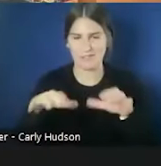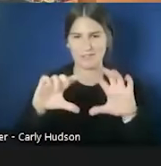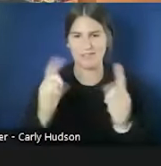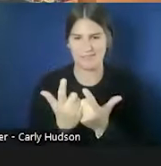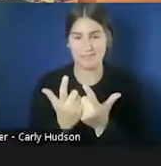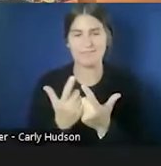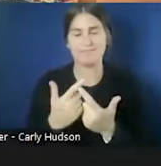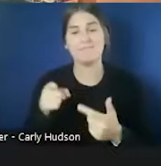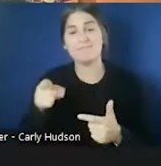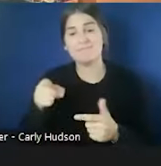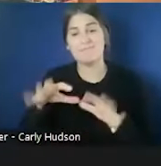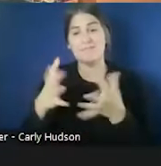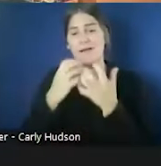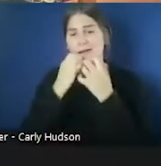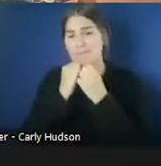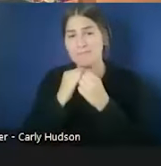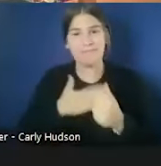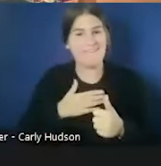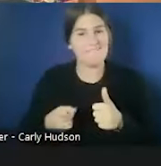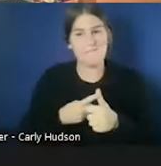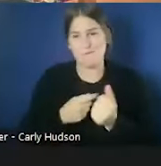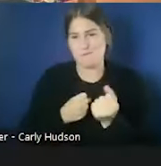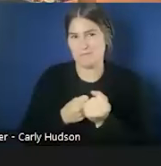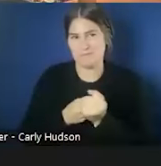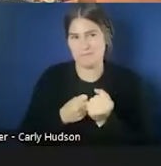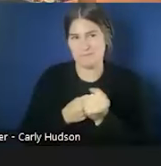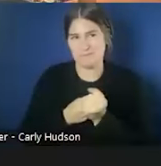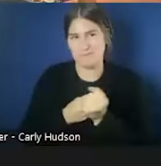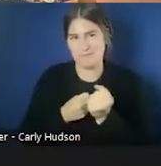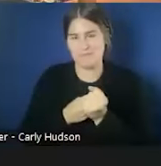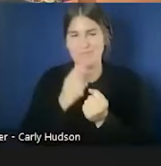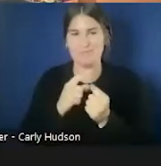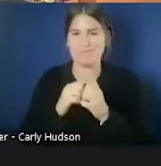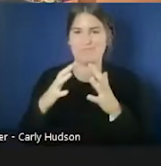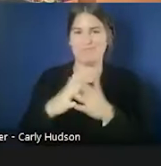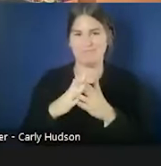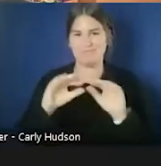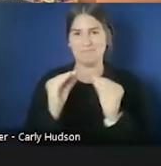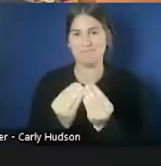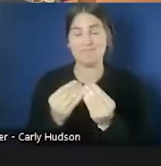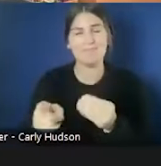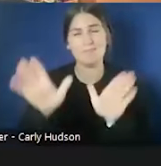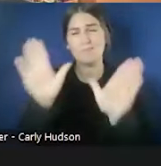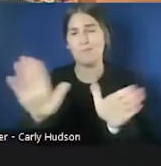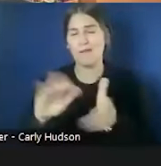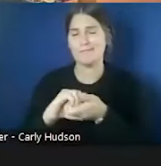were the my first sponsors in starting lasso for this and they have been great collaborators of the